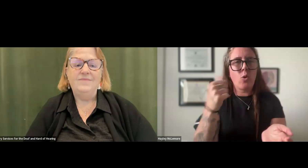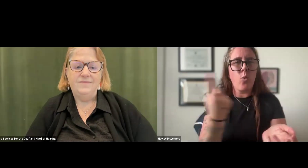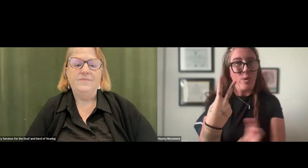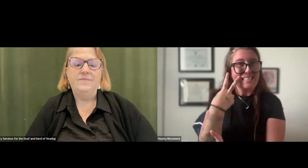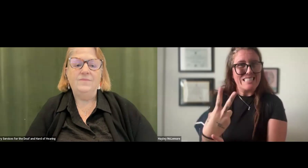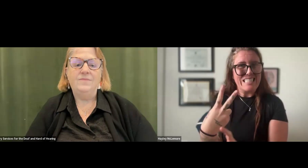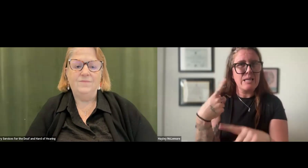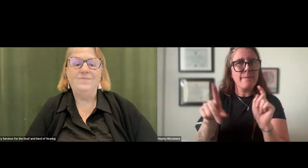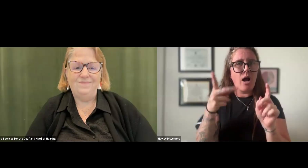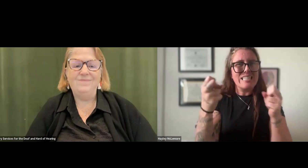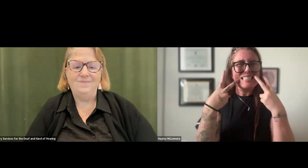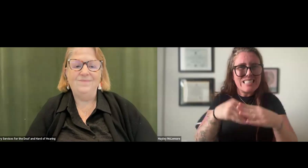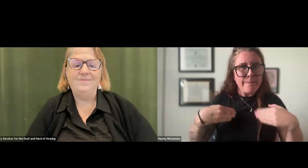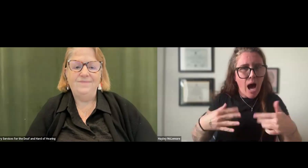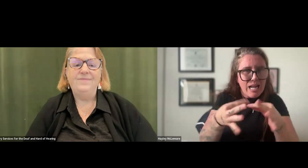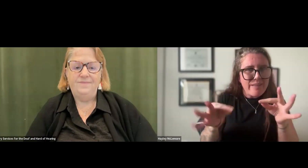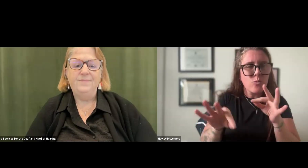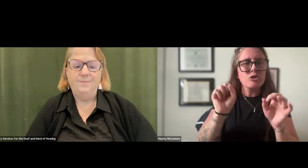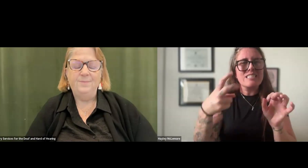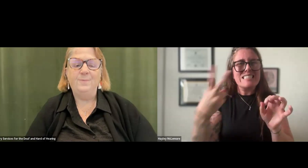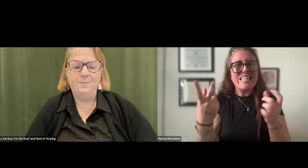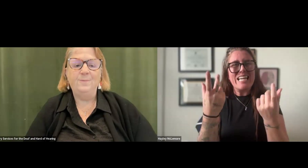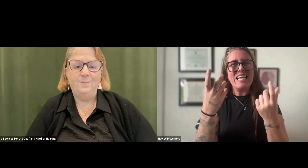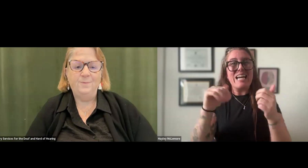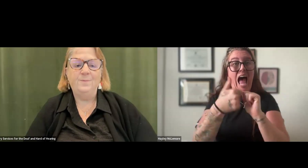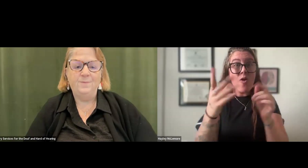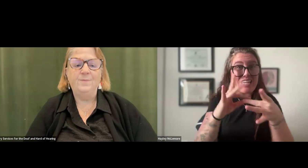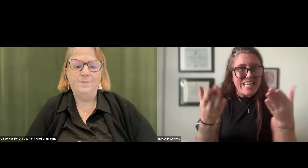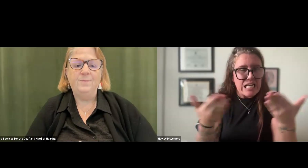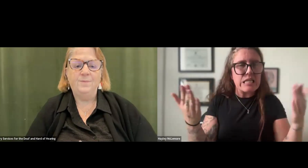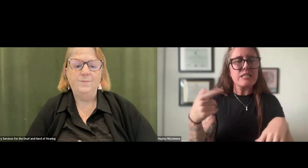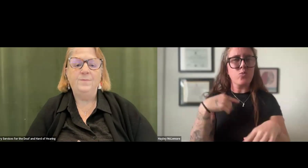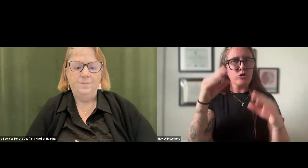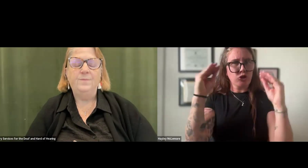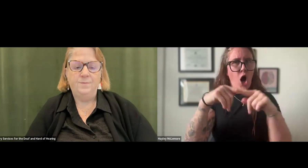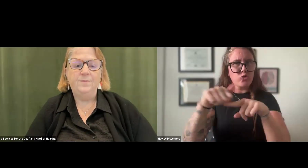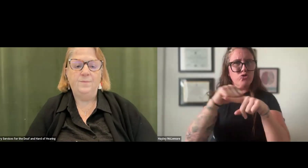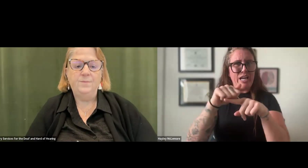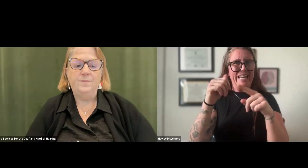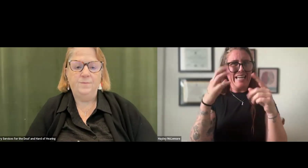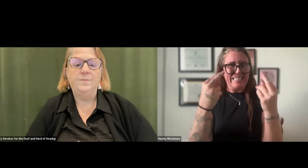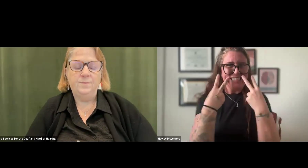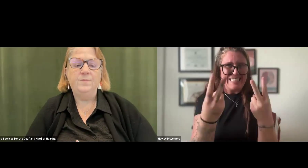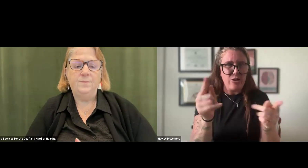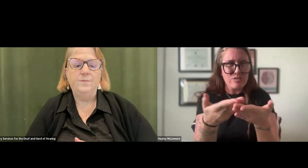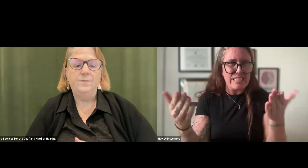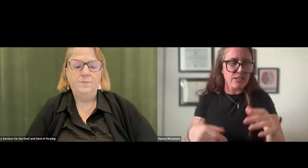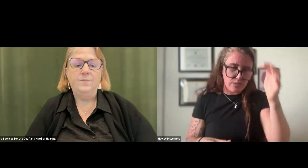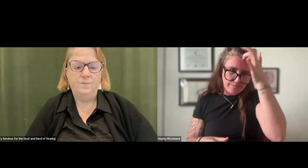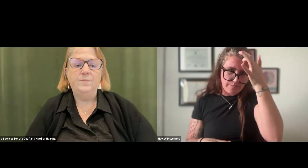Really, there's a lot of depression that goes unseen that could be told through body language or behavior.